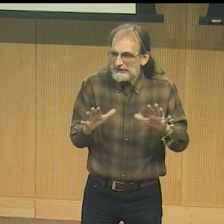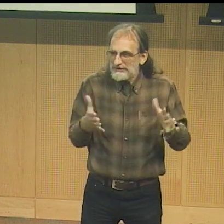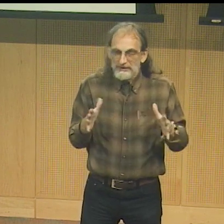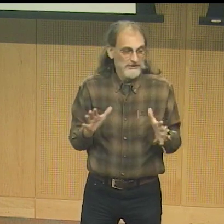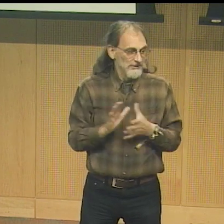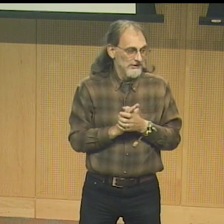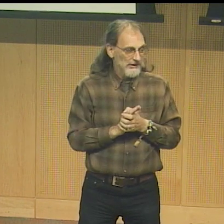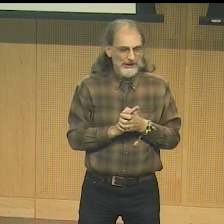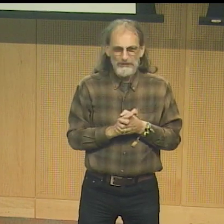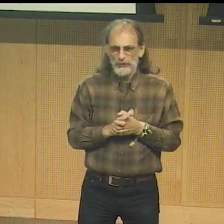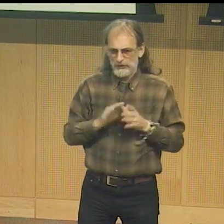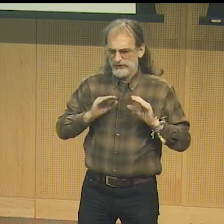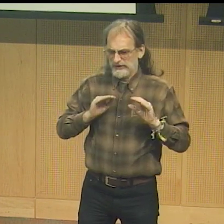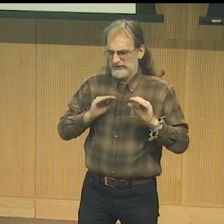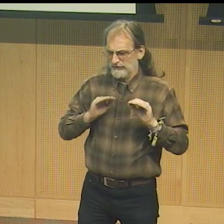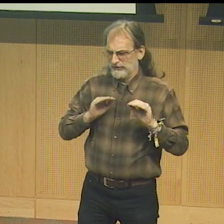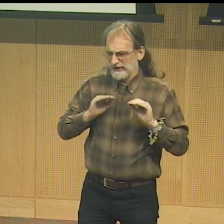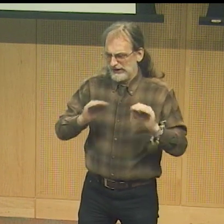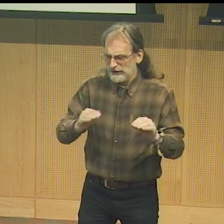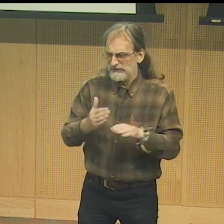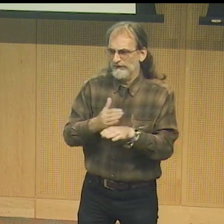We're working our way through it as we go.